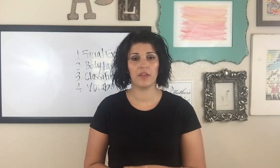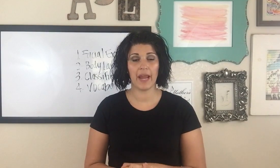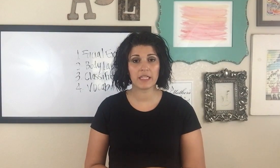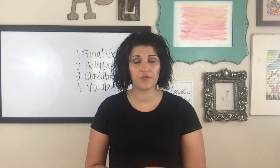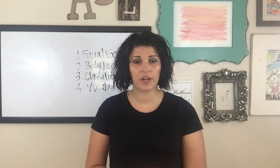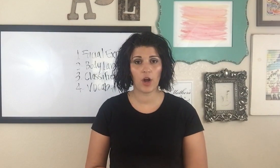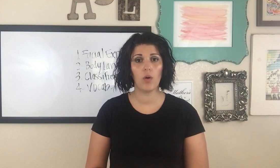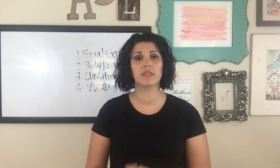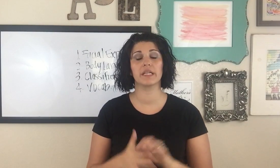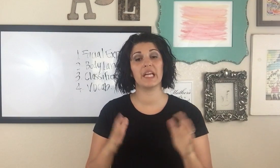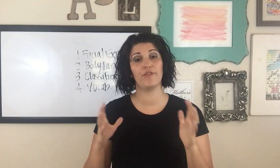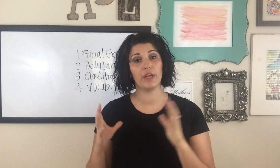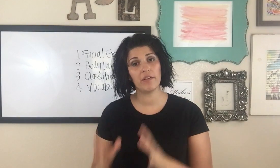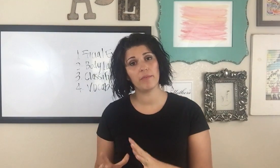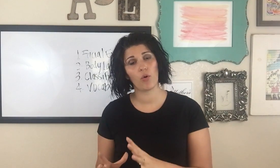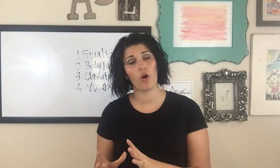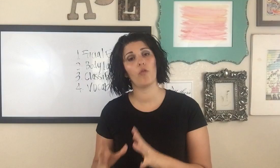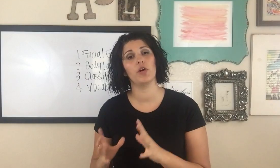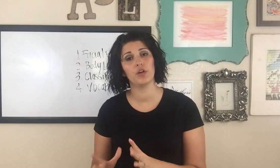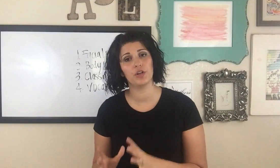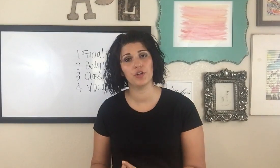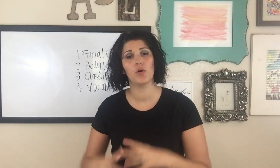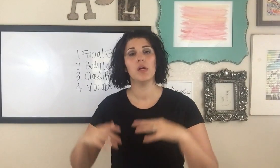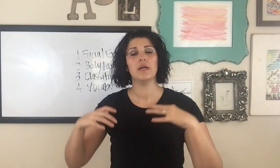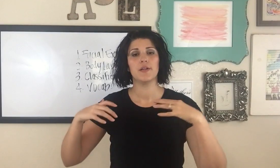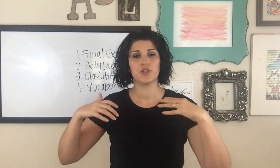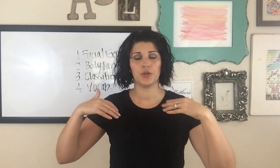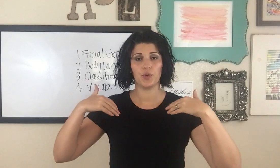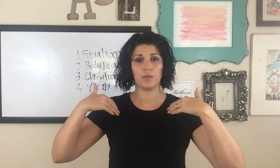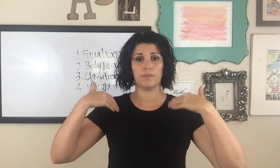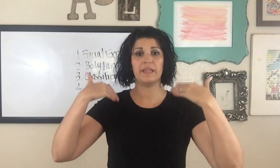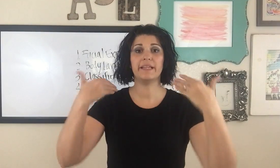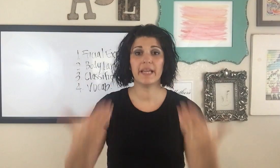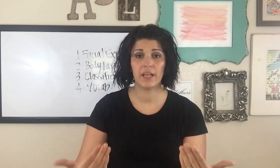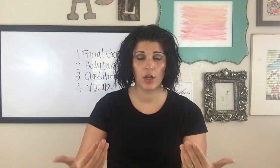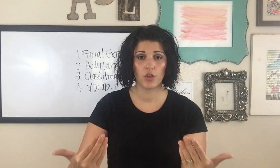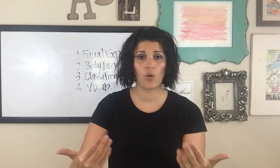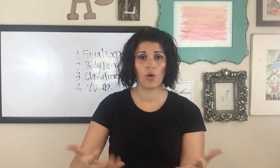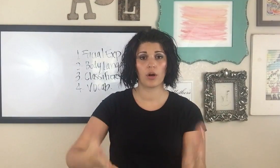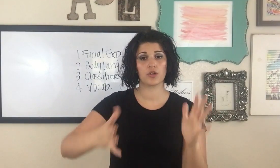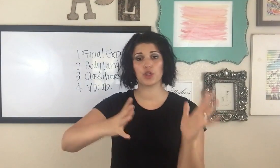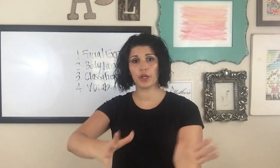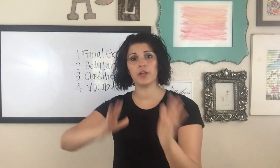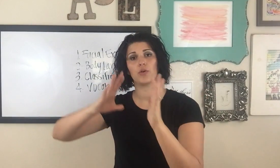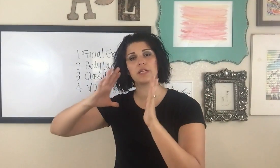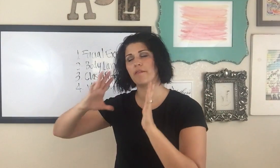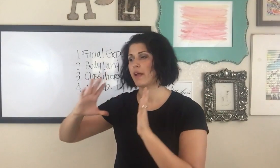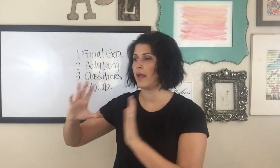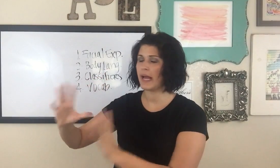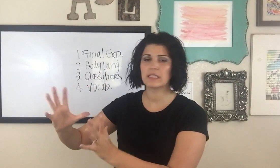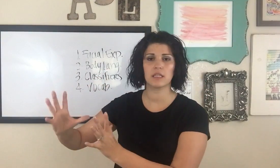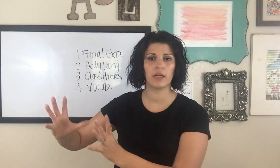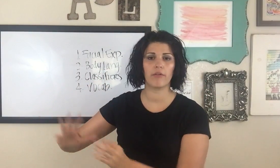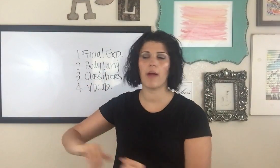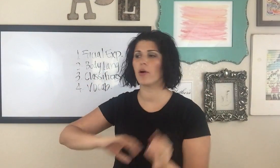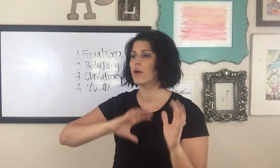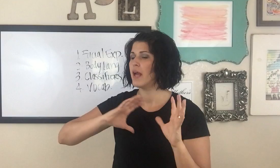the next video is going to give you even more of what you can do to begin your journey towards having excellent grammar,